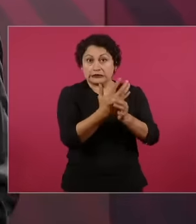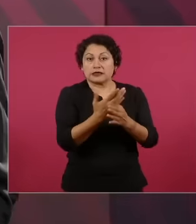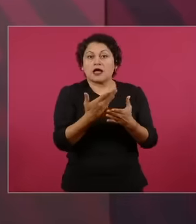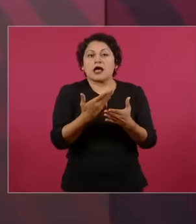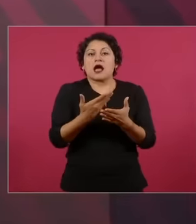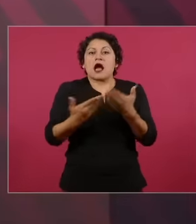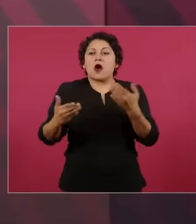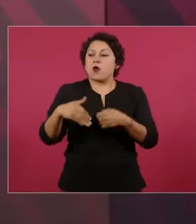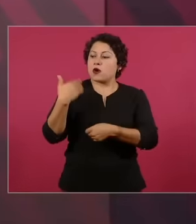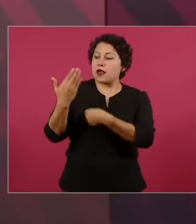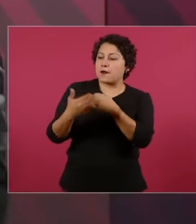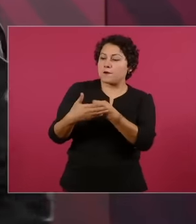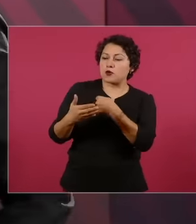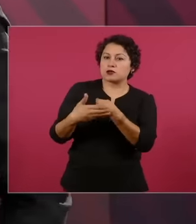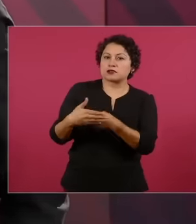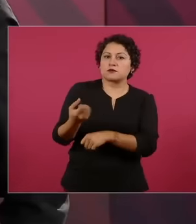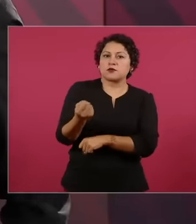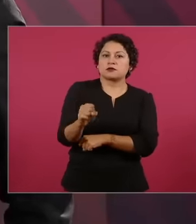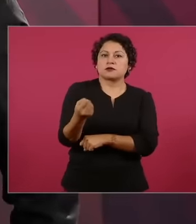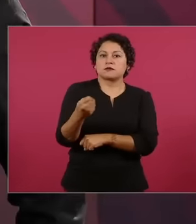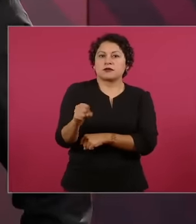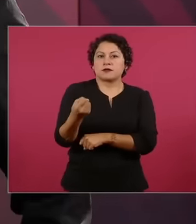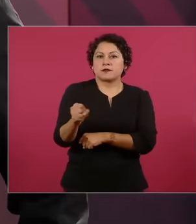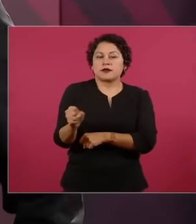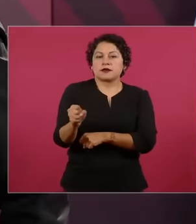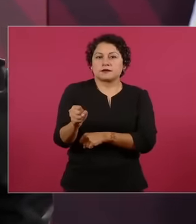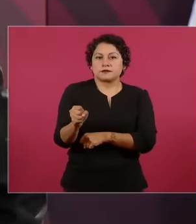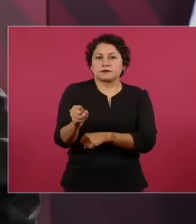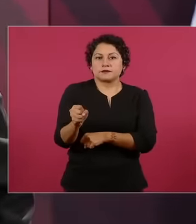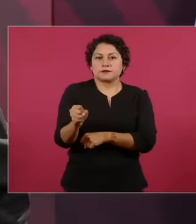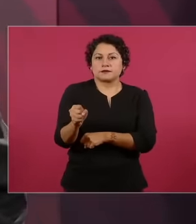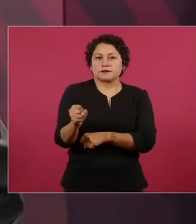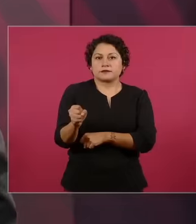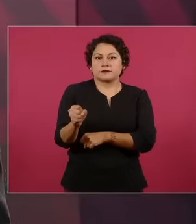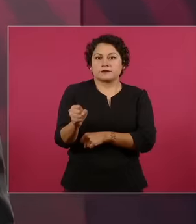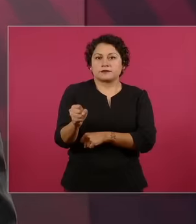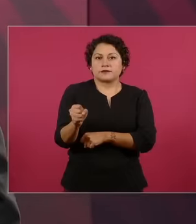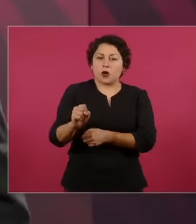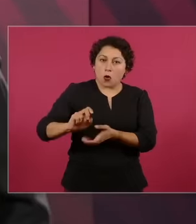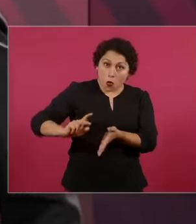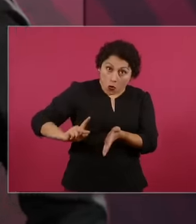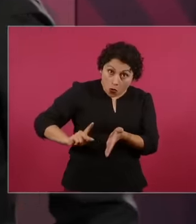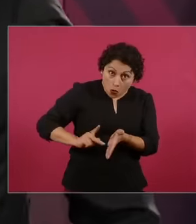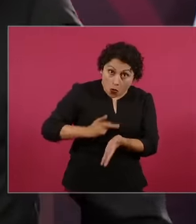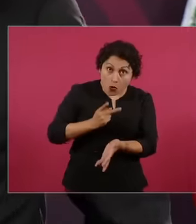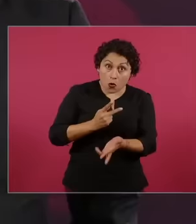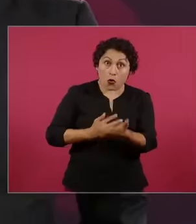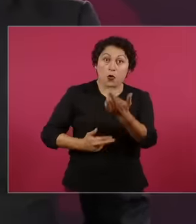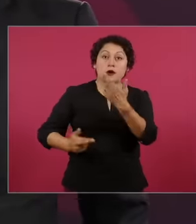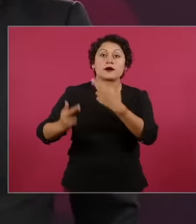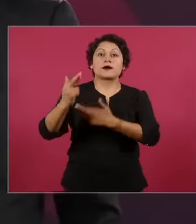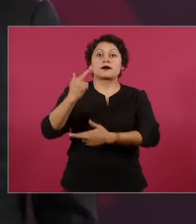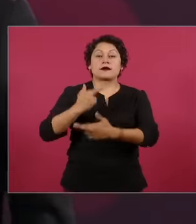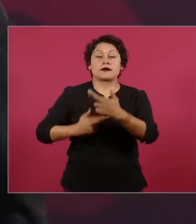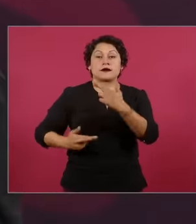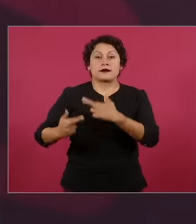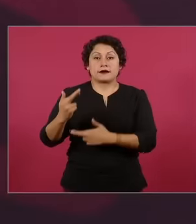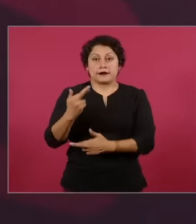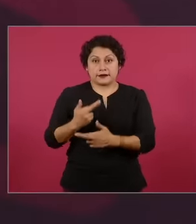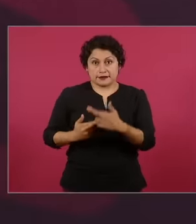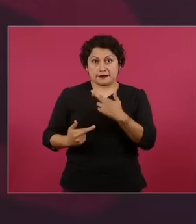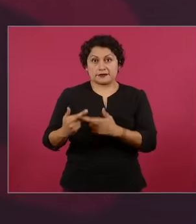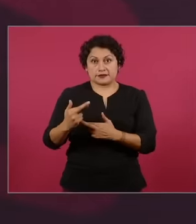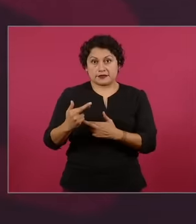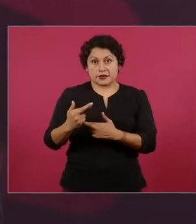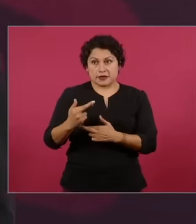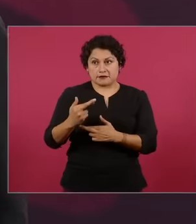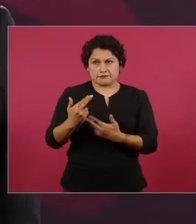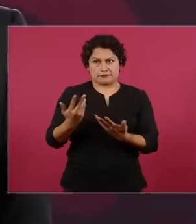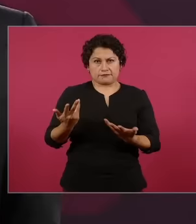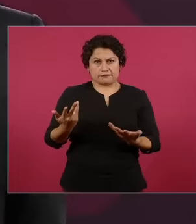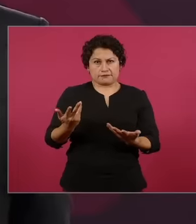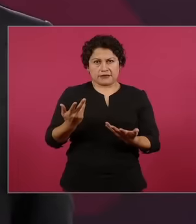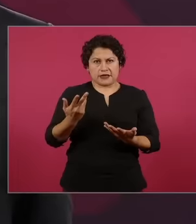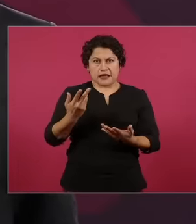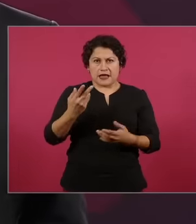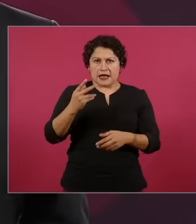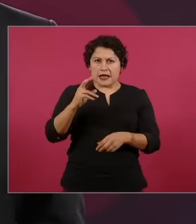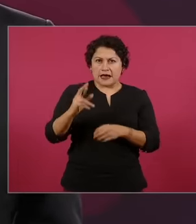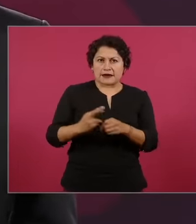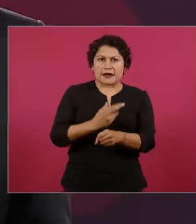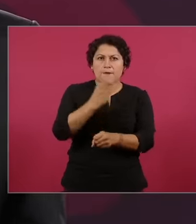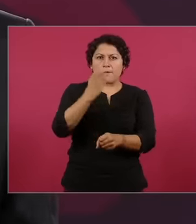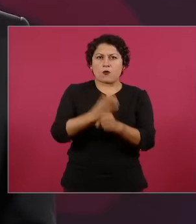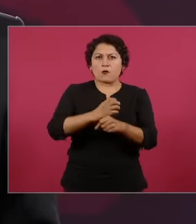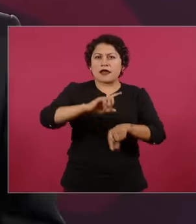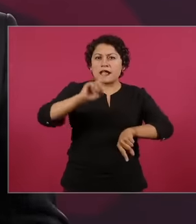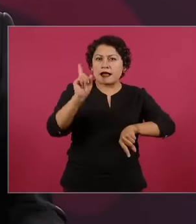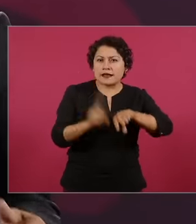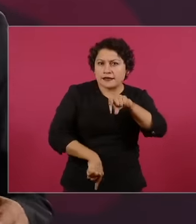again this Mexico stopped being a Republic and was going to become a